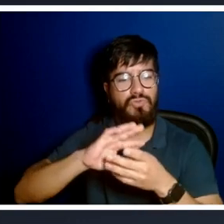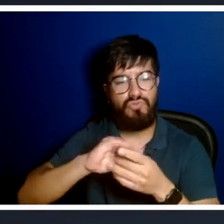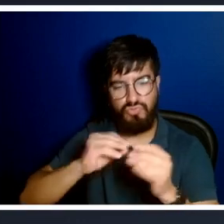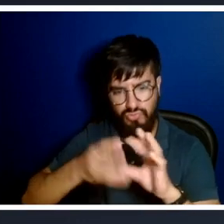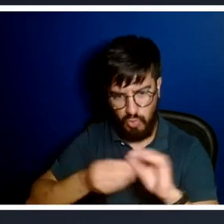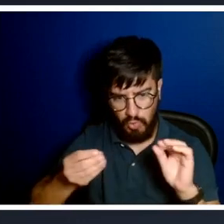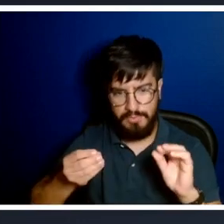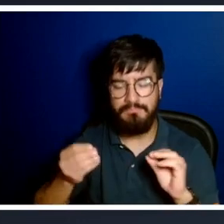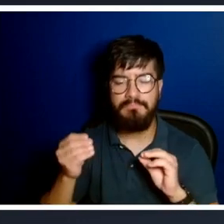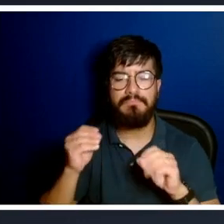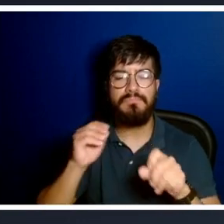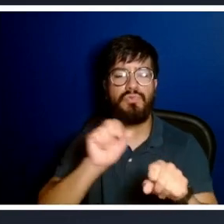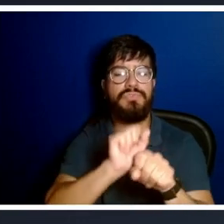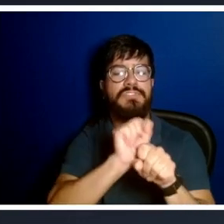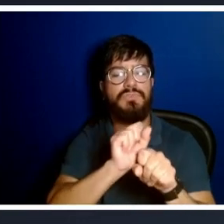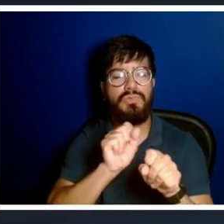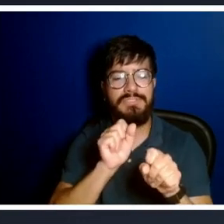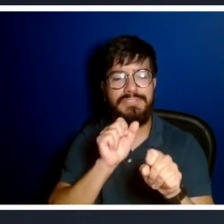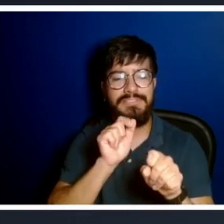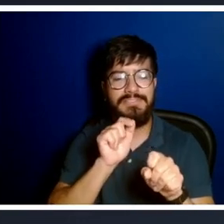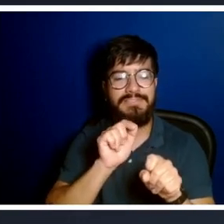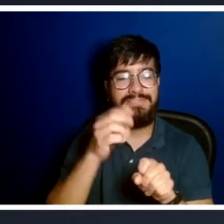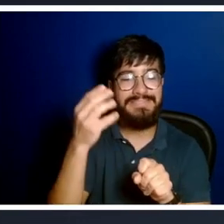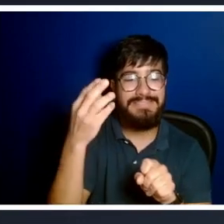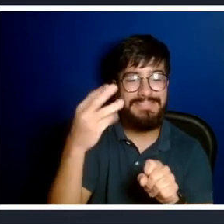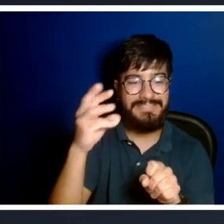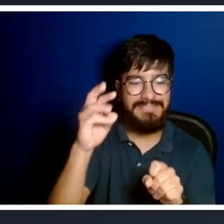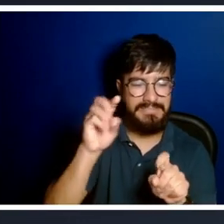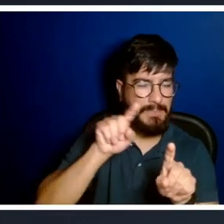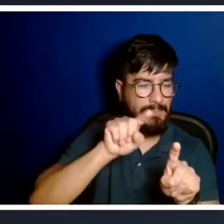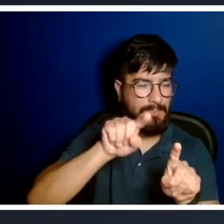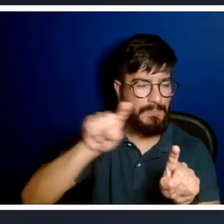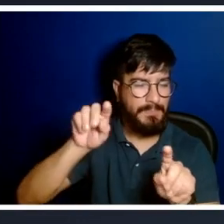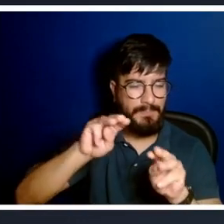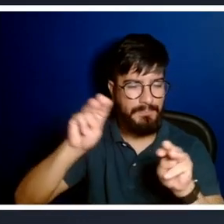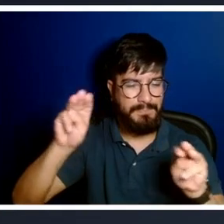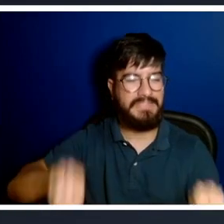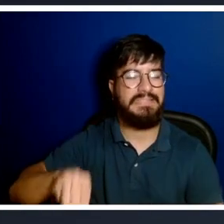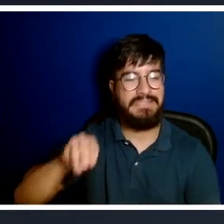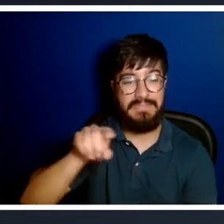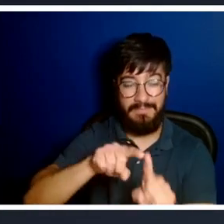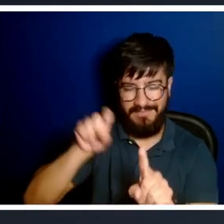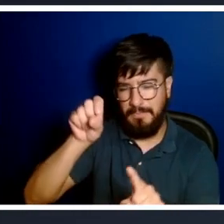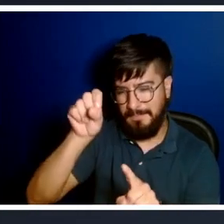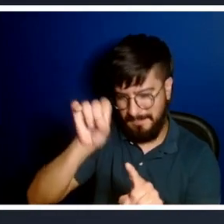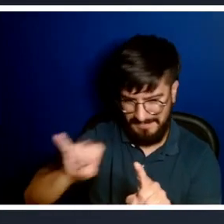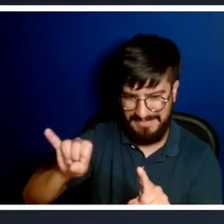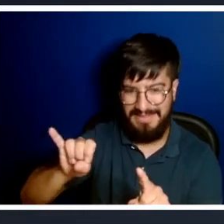Smithsonian museums and units to make videos on all kinds of topics. Like I mentioned earlier,